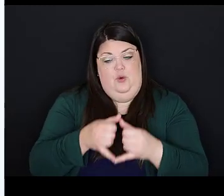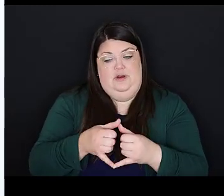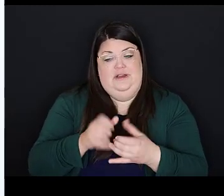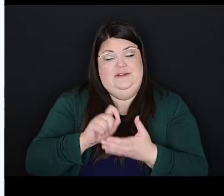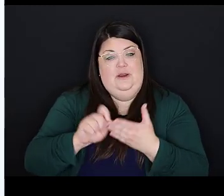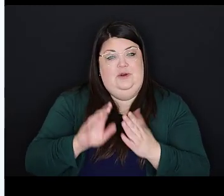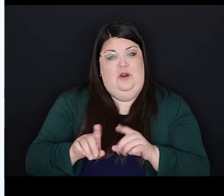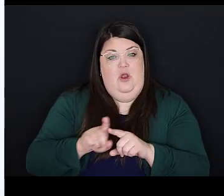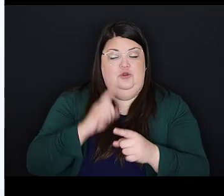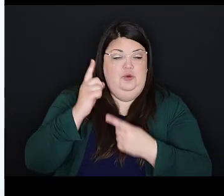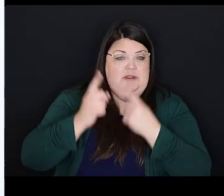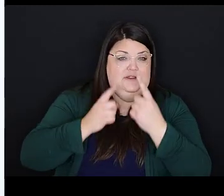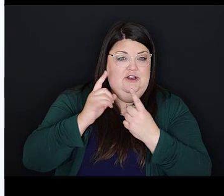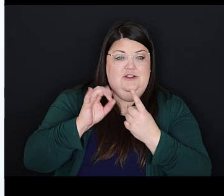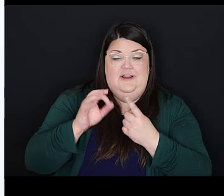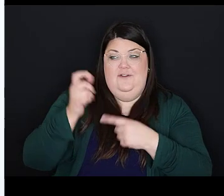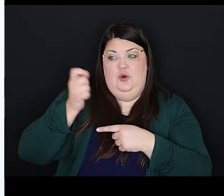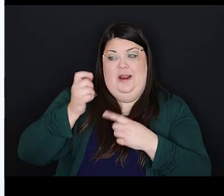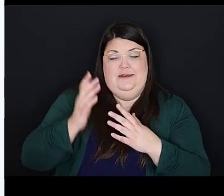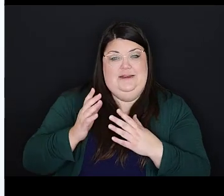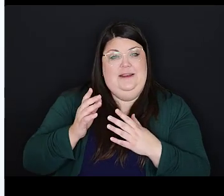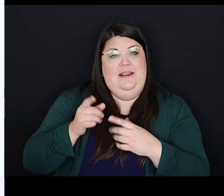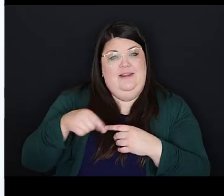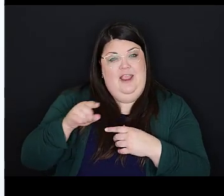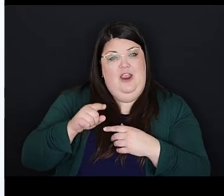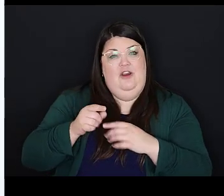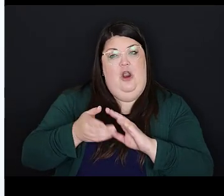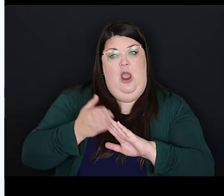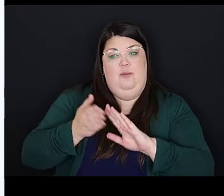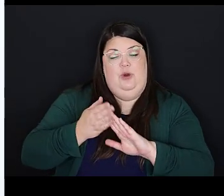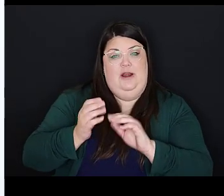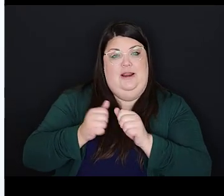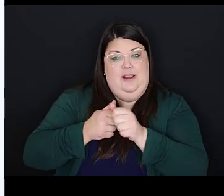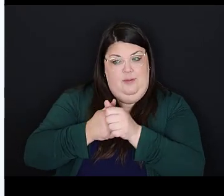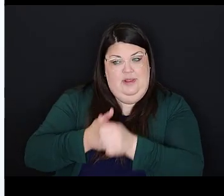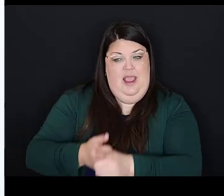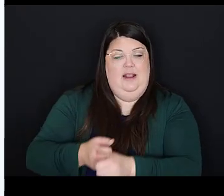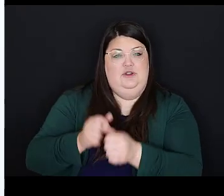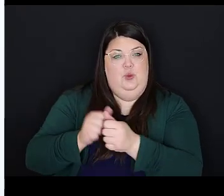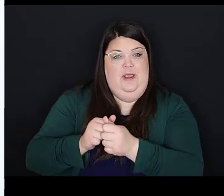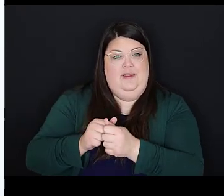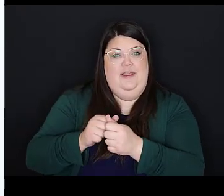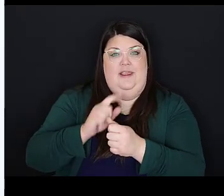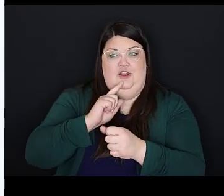also considers whether the grantee is operating in compliance with the assurances in its approved